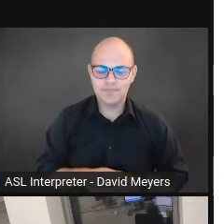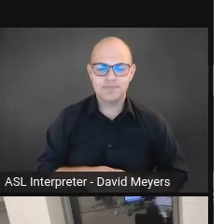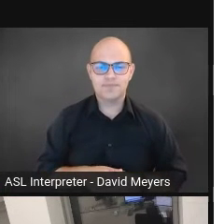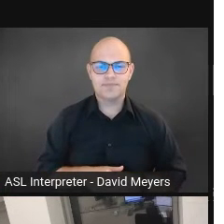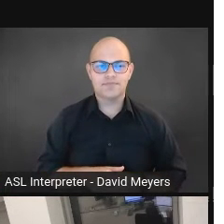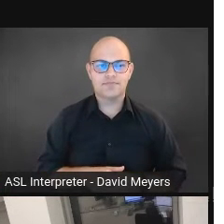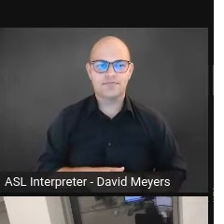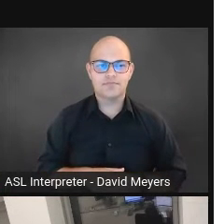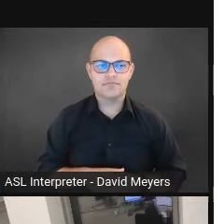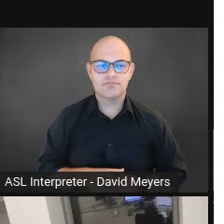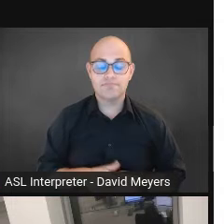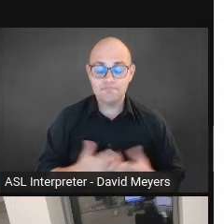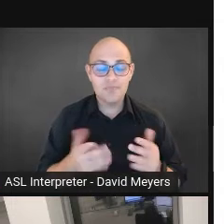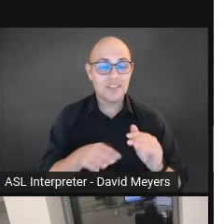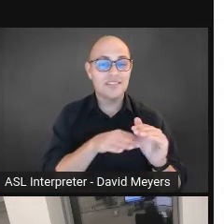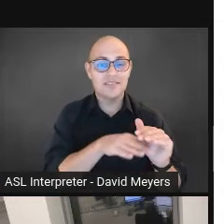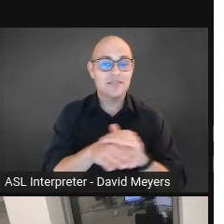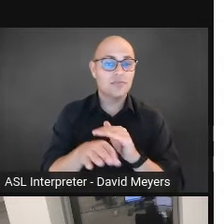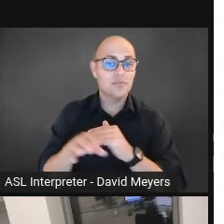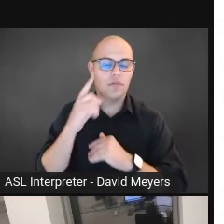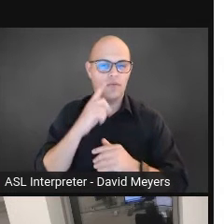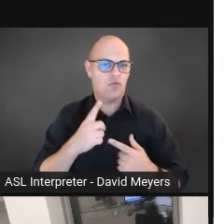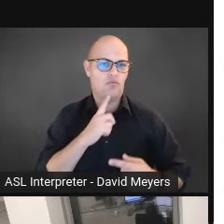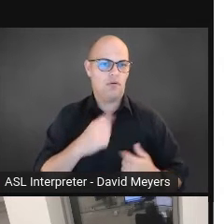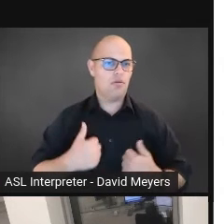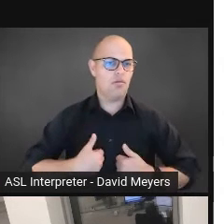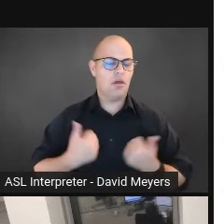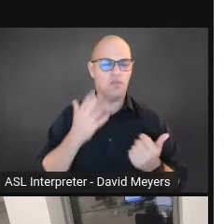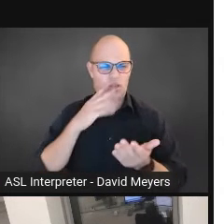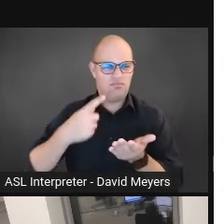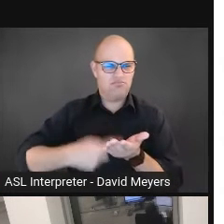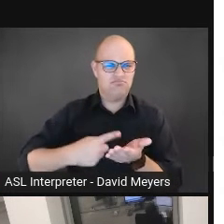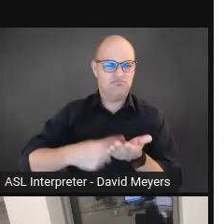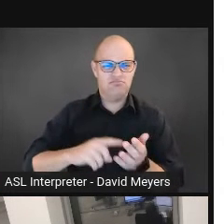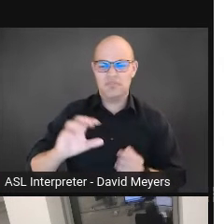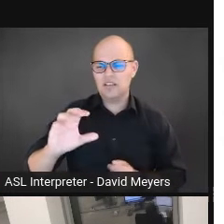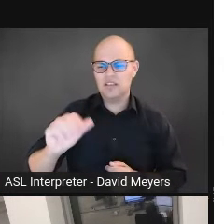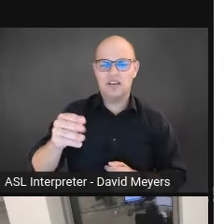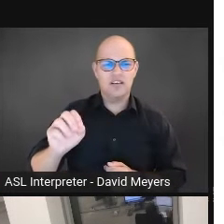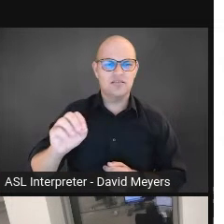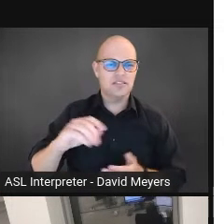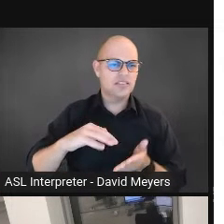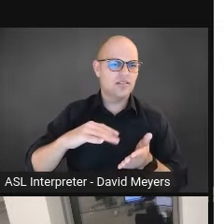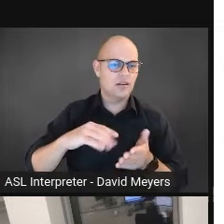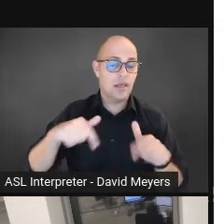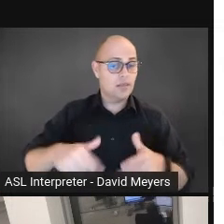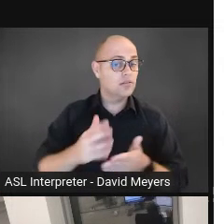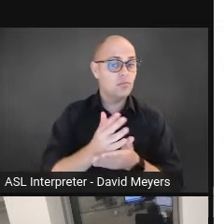Now, accessibility in real life, we'll go through a case study. In this part of the presentation, we're going to showcase